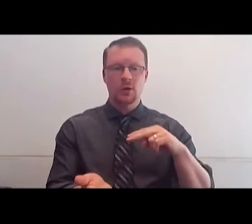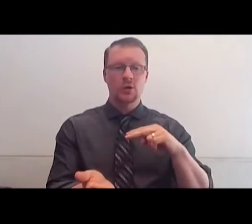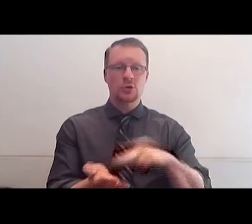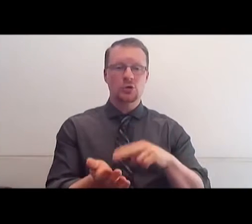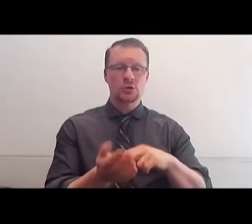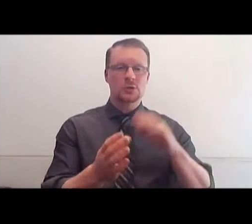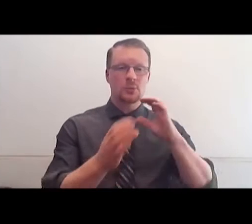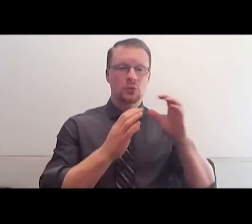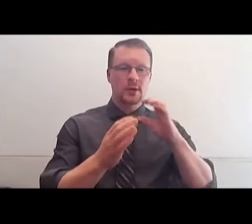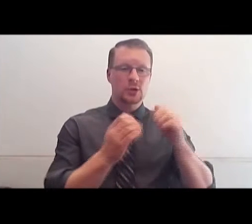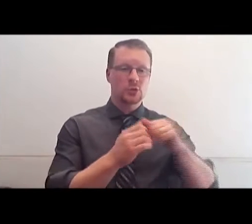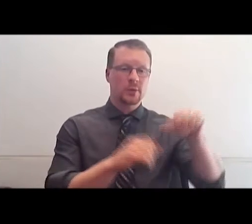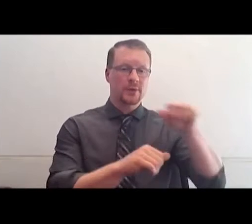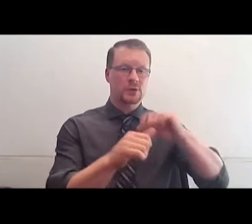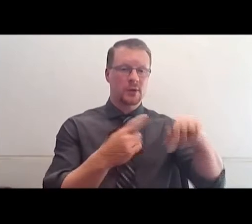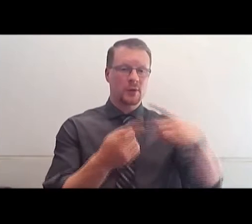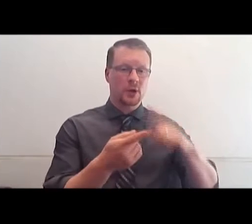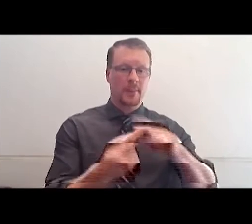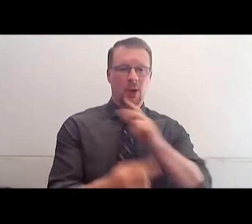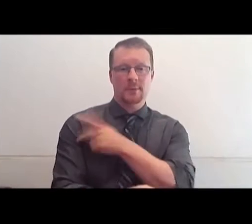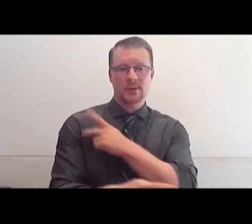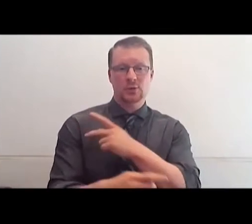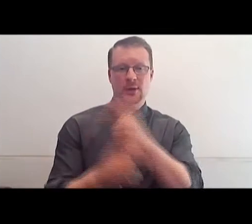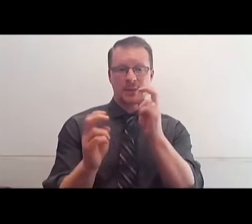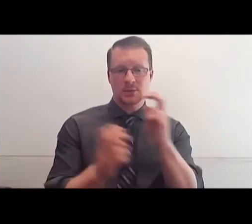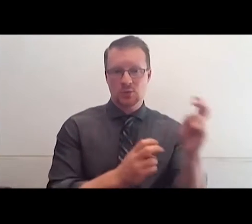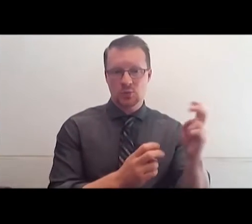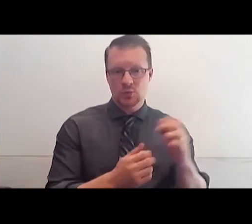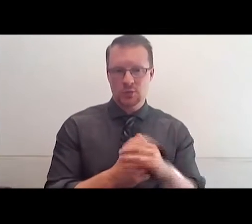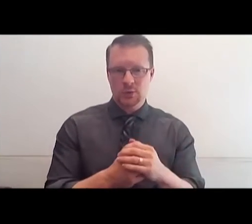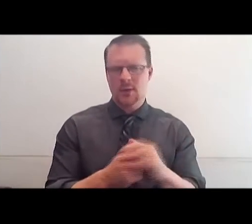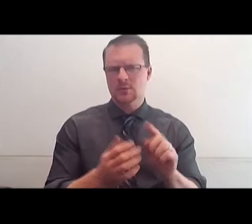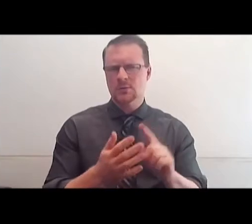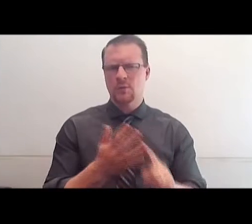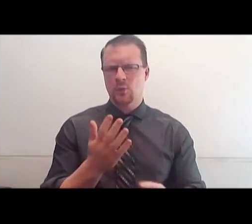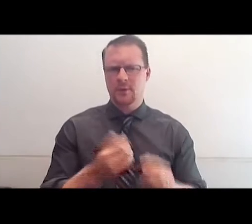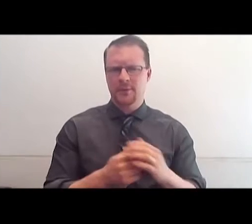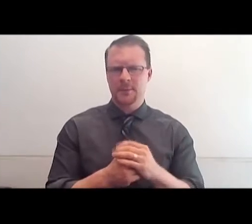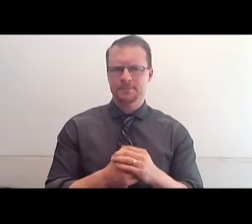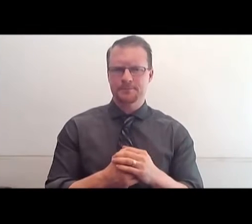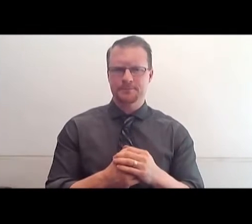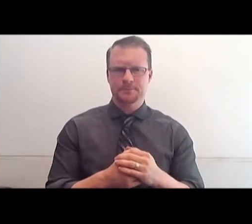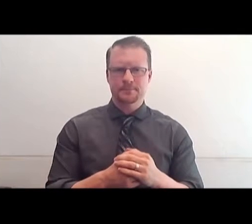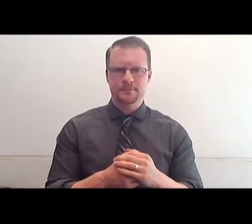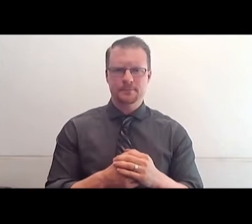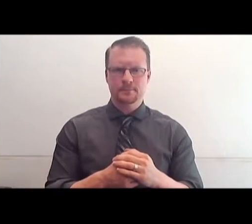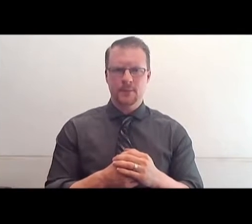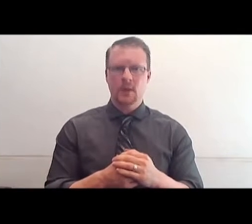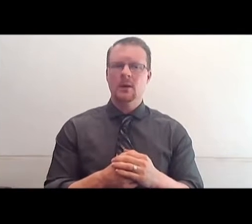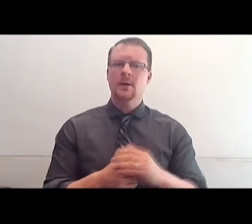So for example, nursing communication with each other about patient issues and other